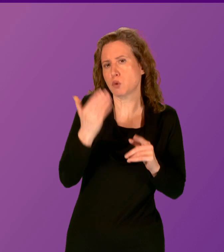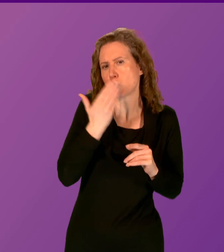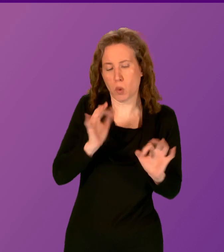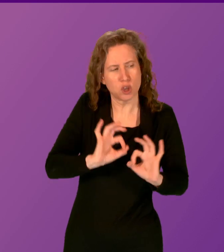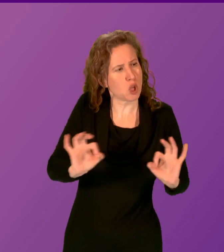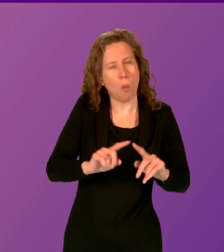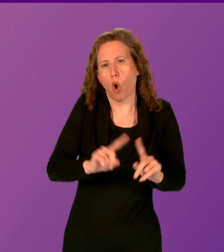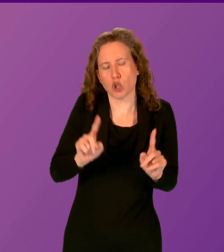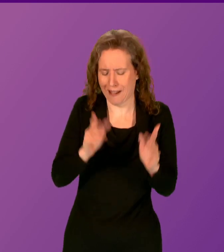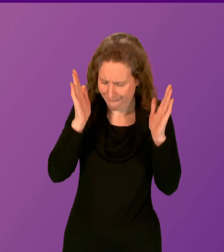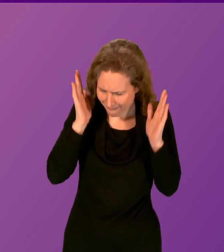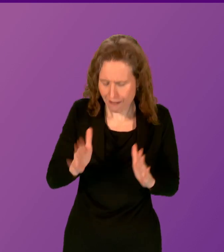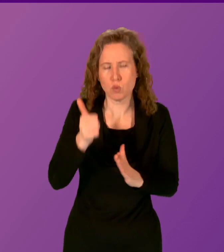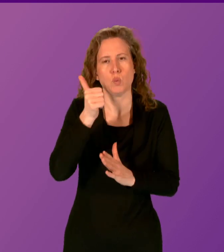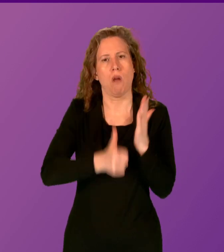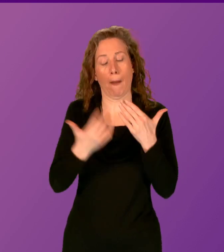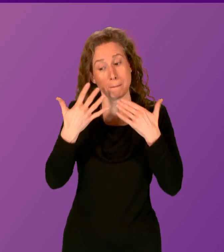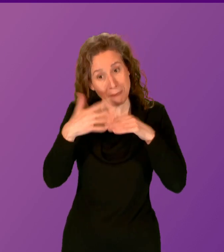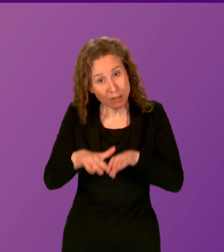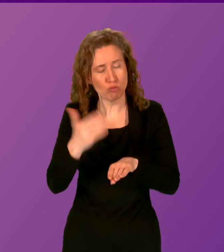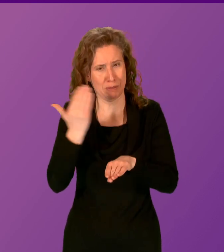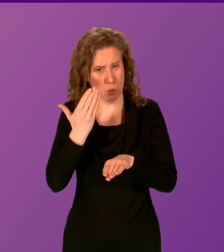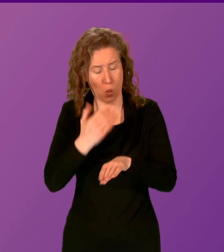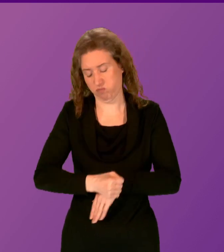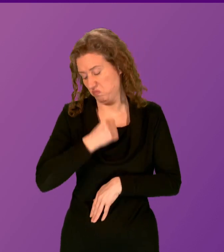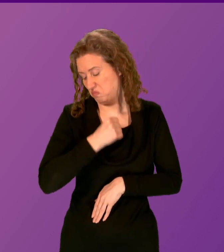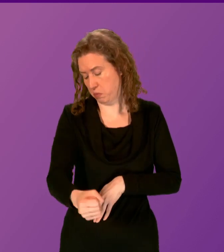and that he must start mainstream school later this year.